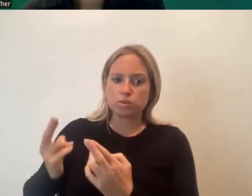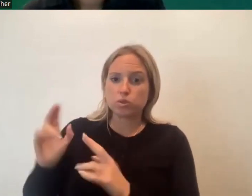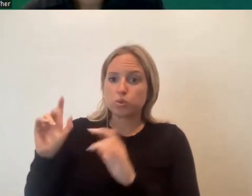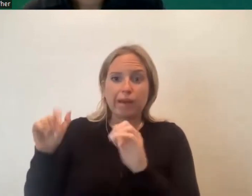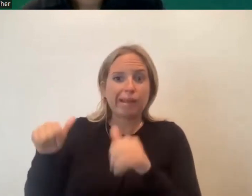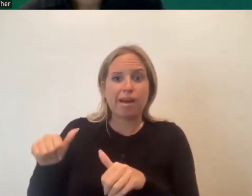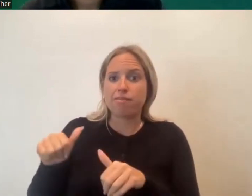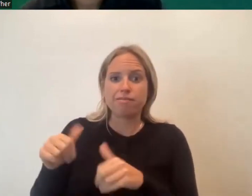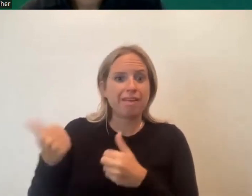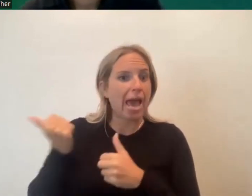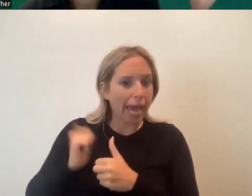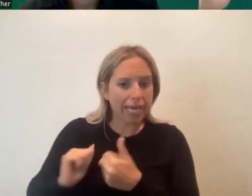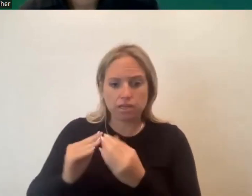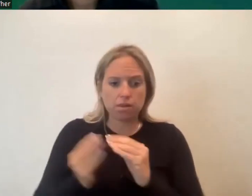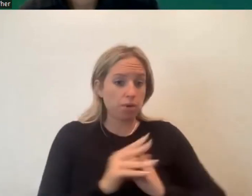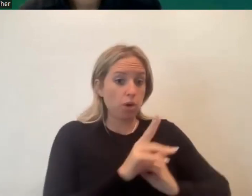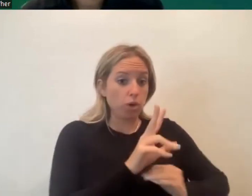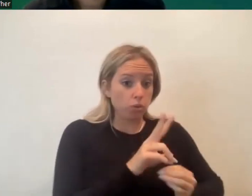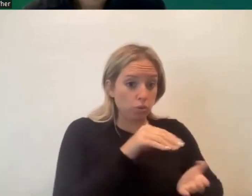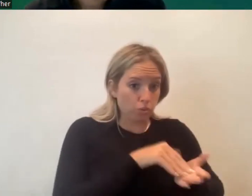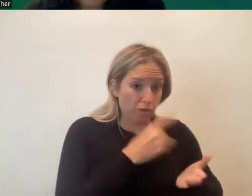SSD or any amount? Lanie: Right.